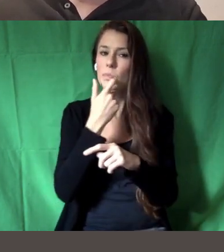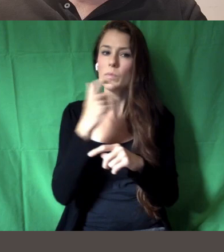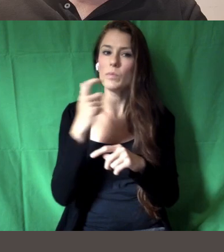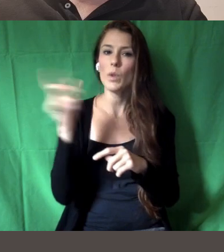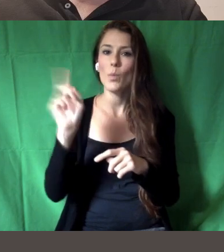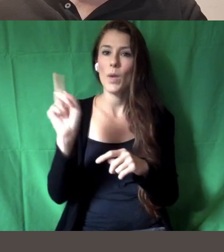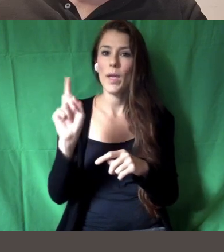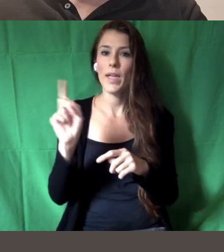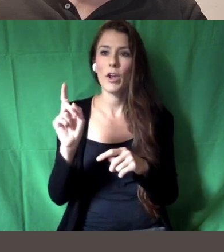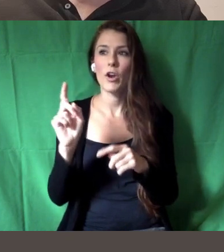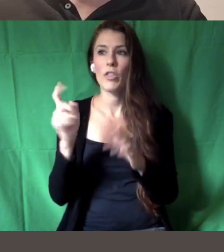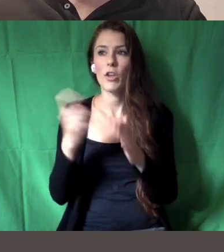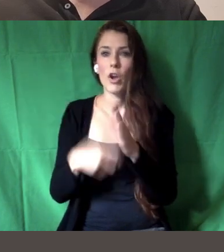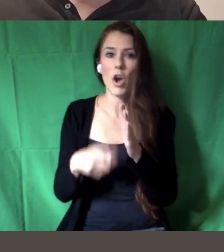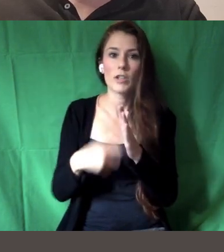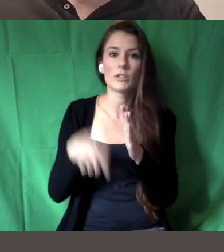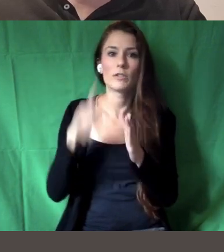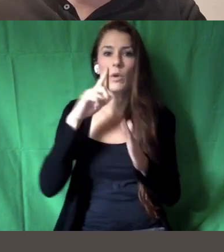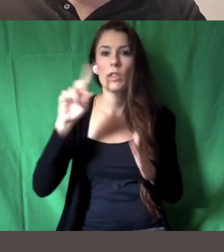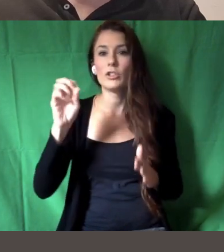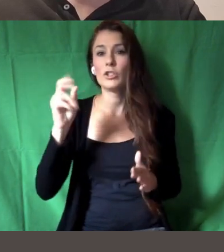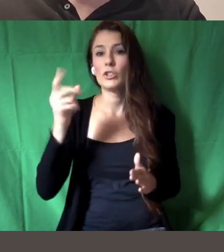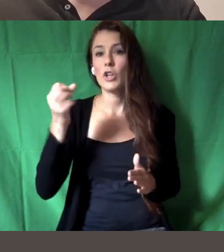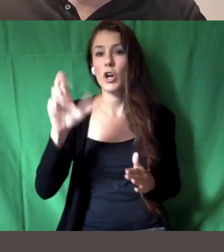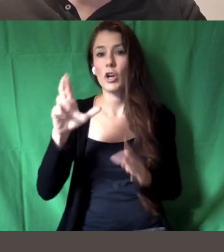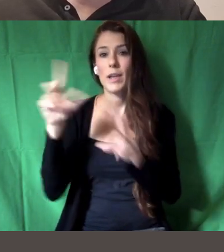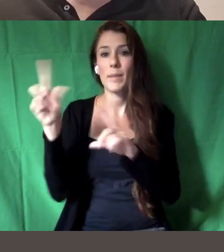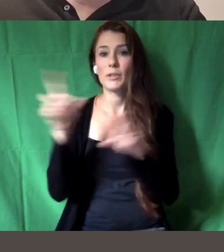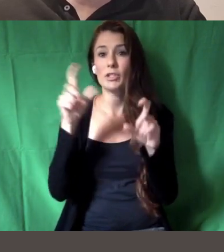developing custom Docker images is justified or not.